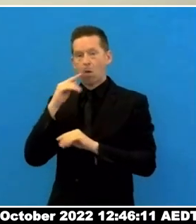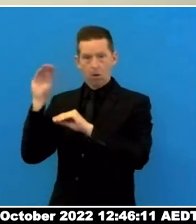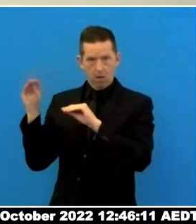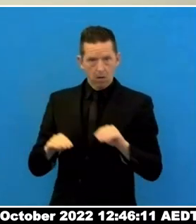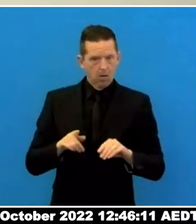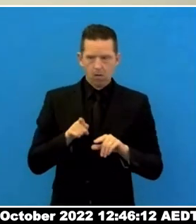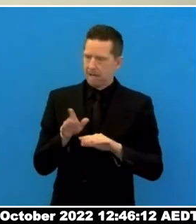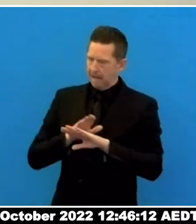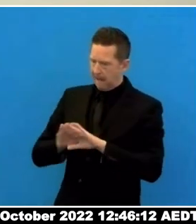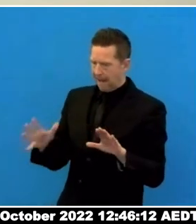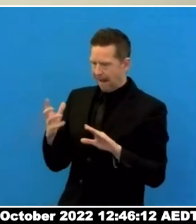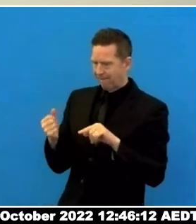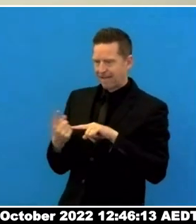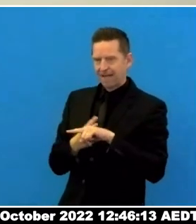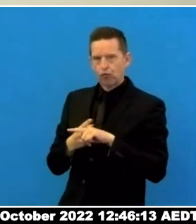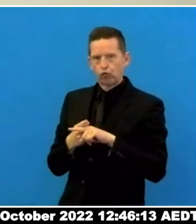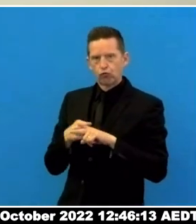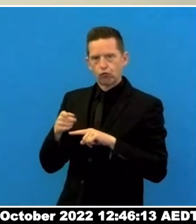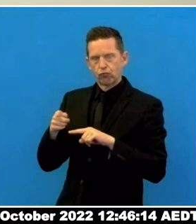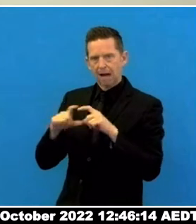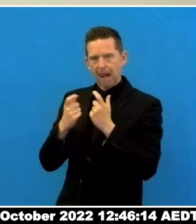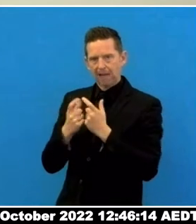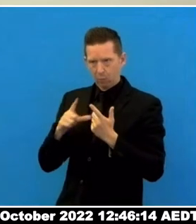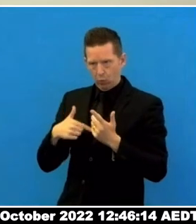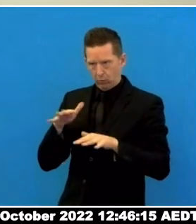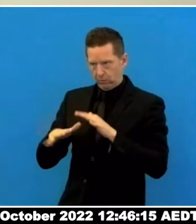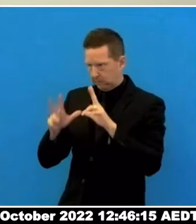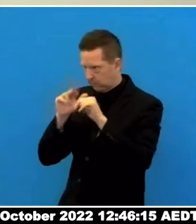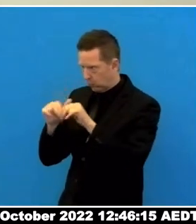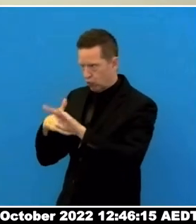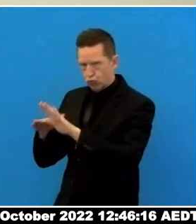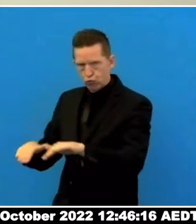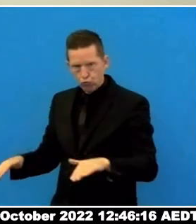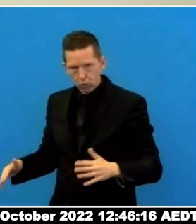because they needed to have caring responsibilities for their children which then, of course, is going to impact on the settlement and the success